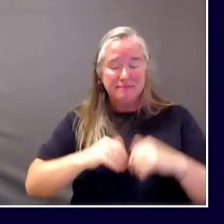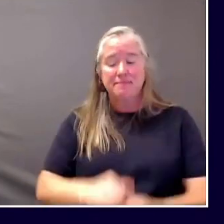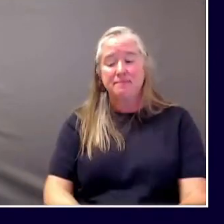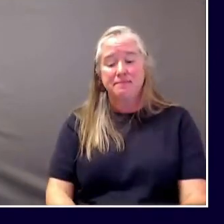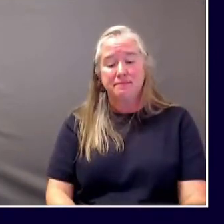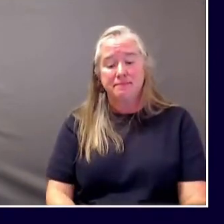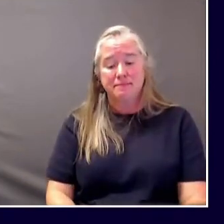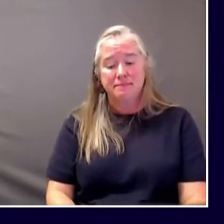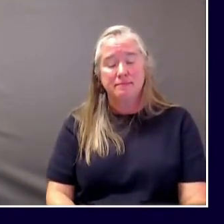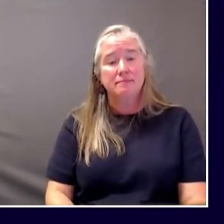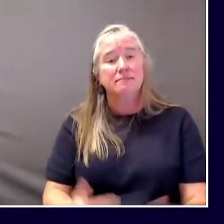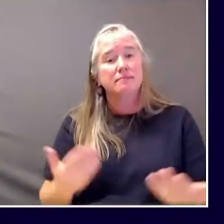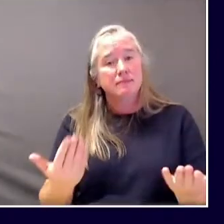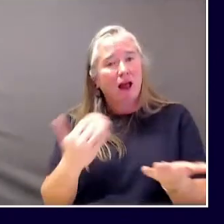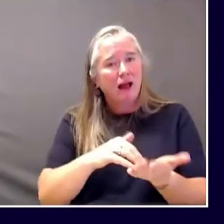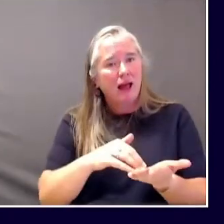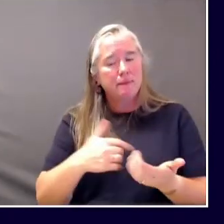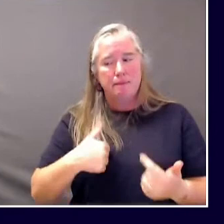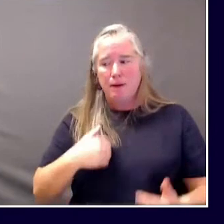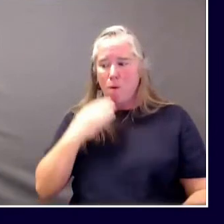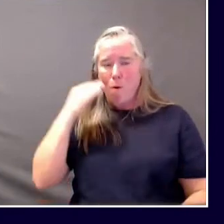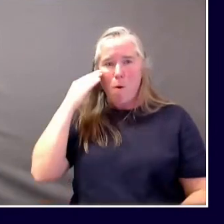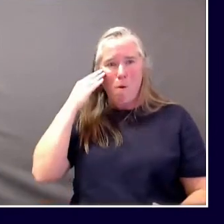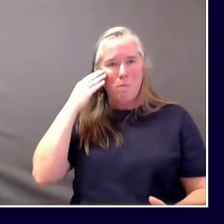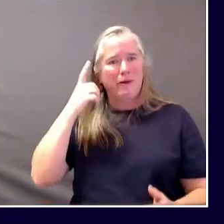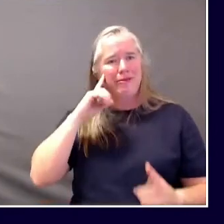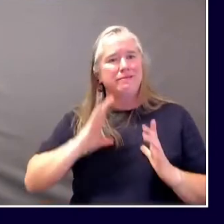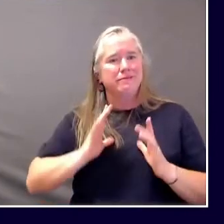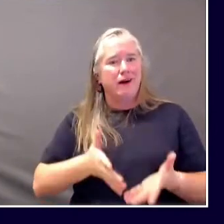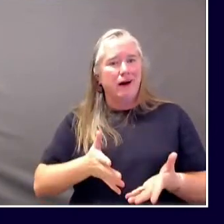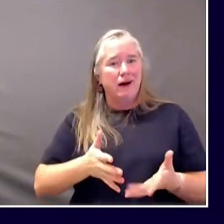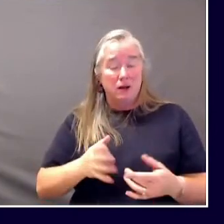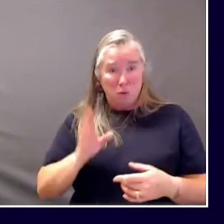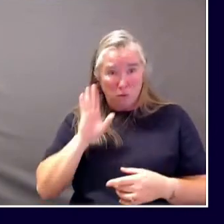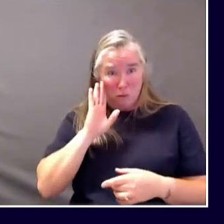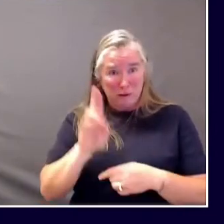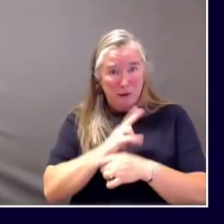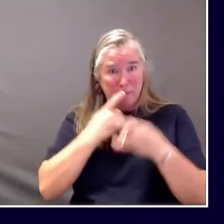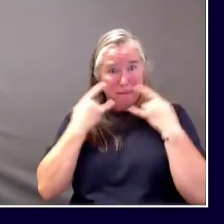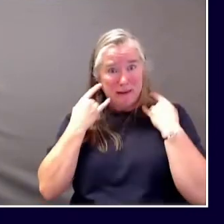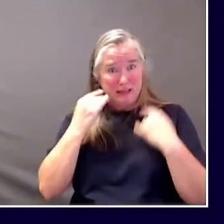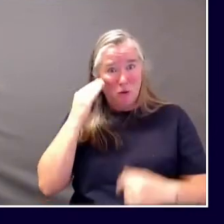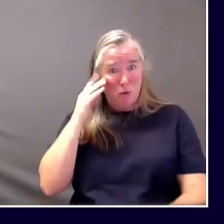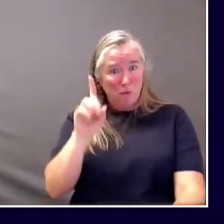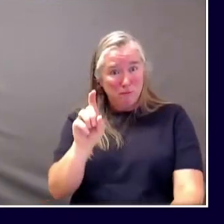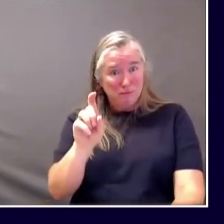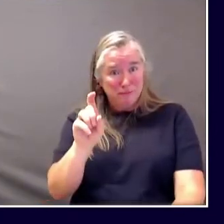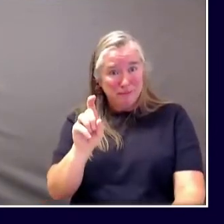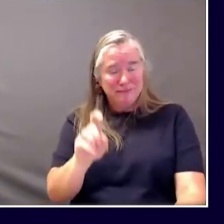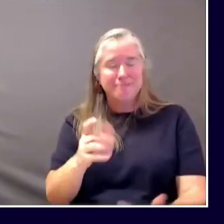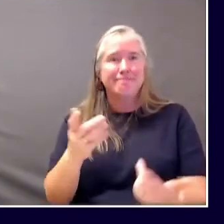got some friends over you're